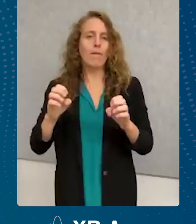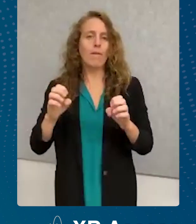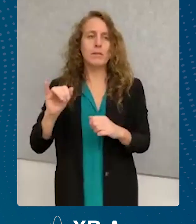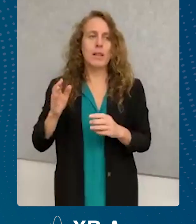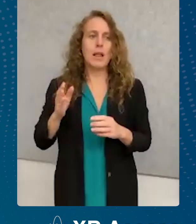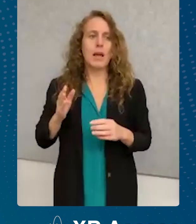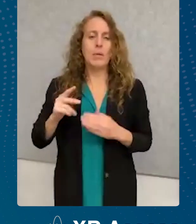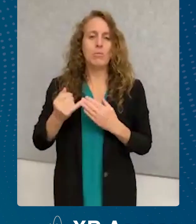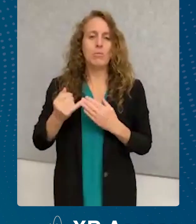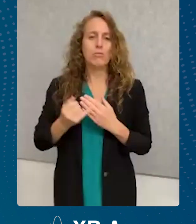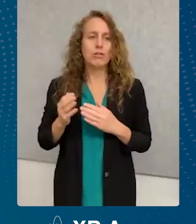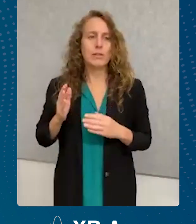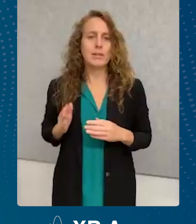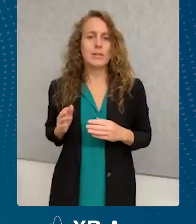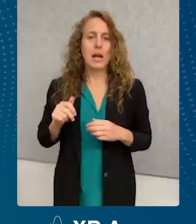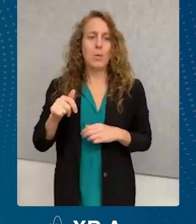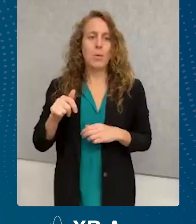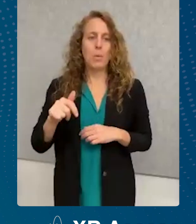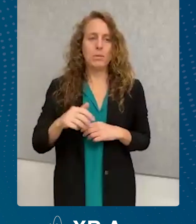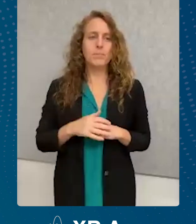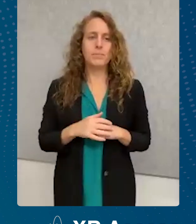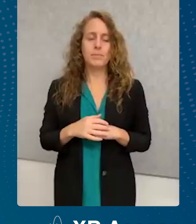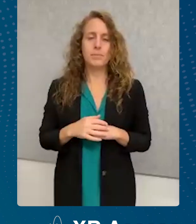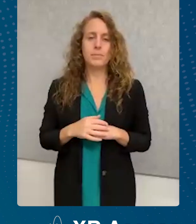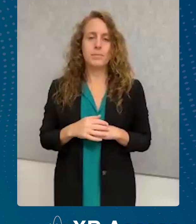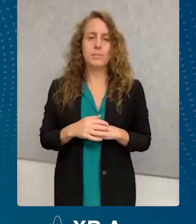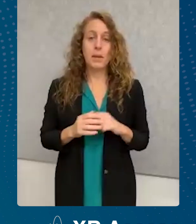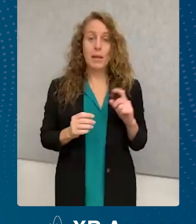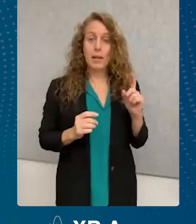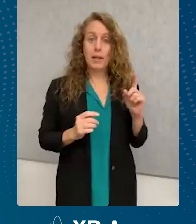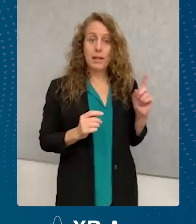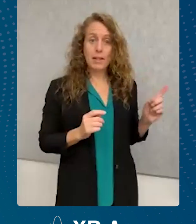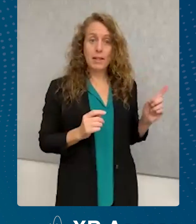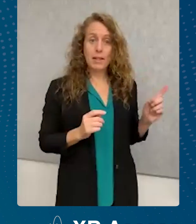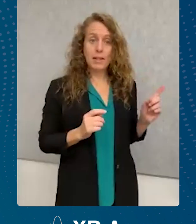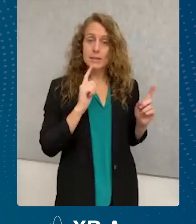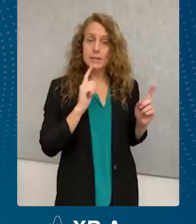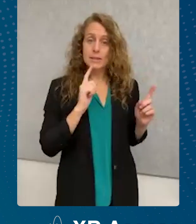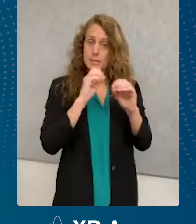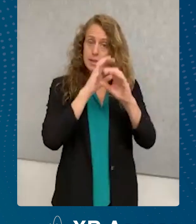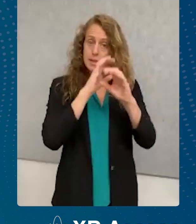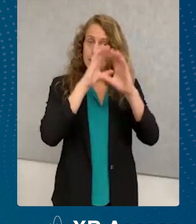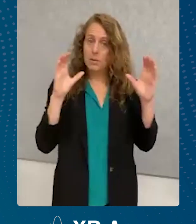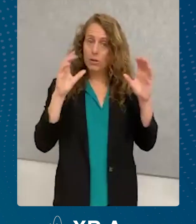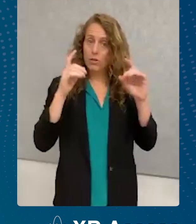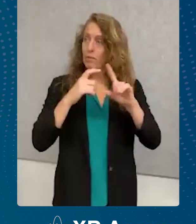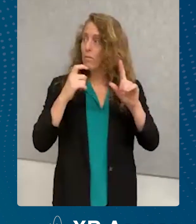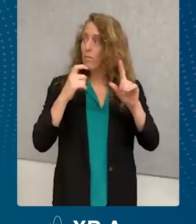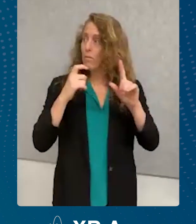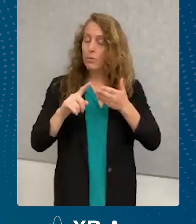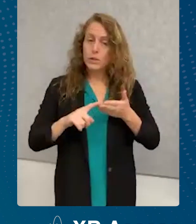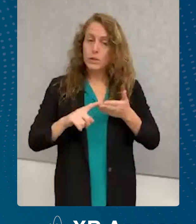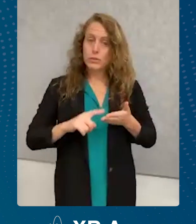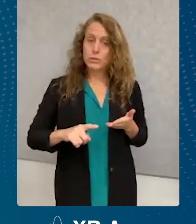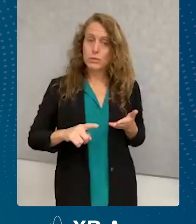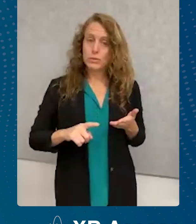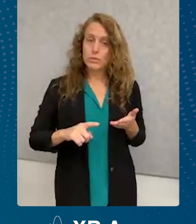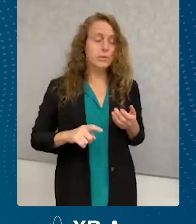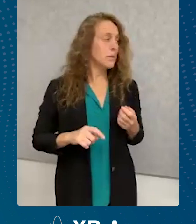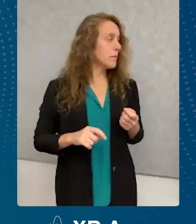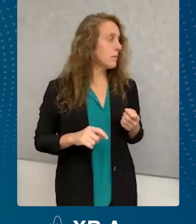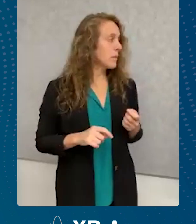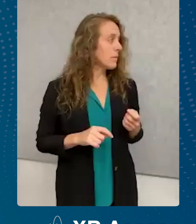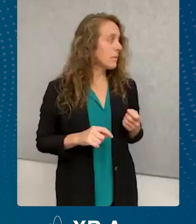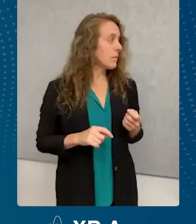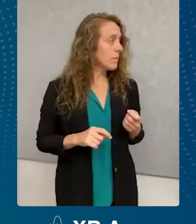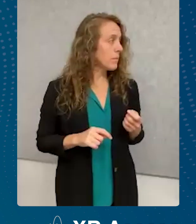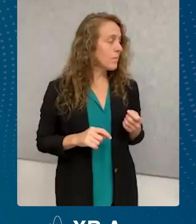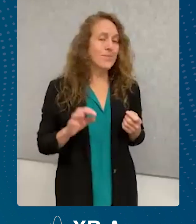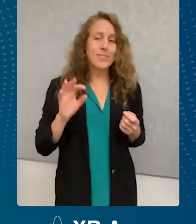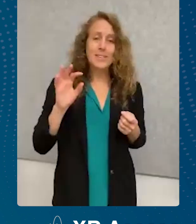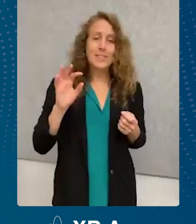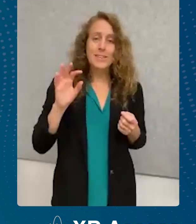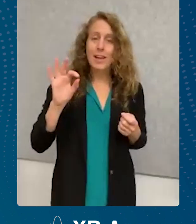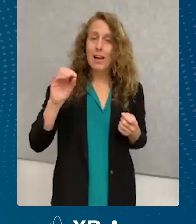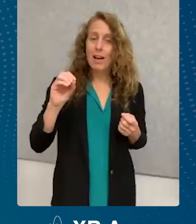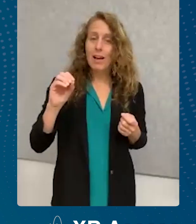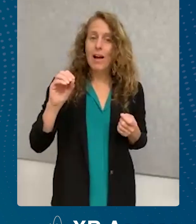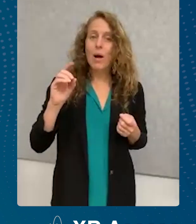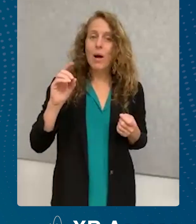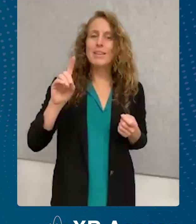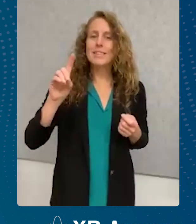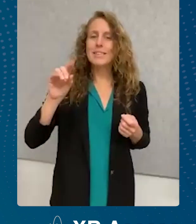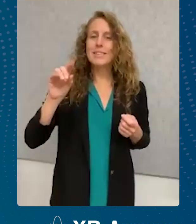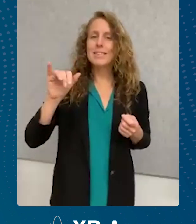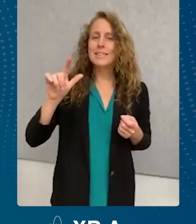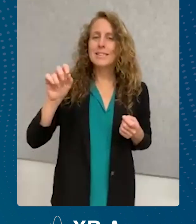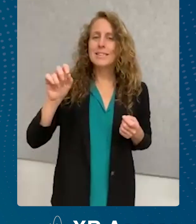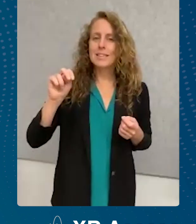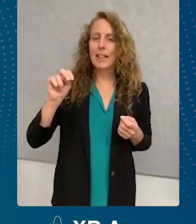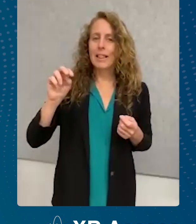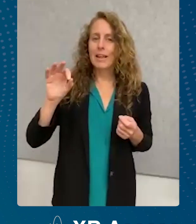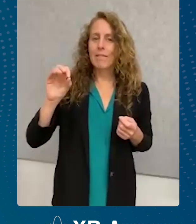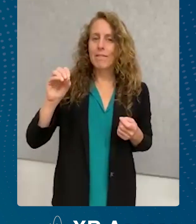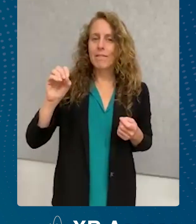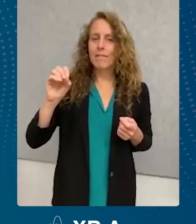This is an image taken from the research of